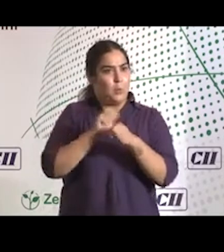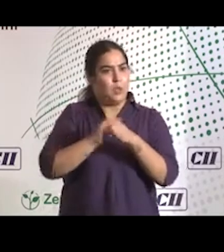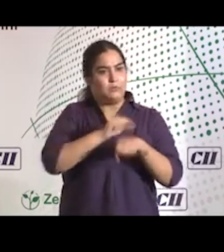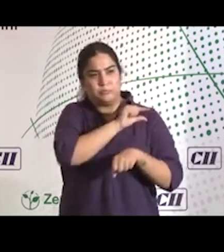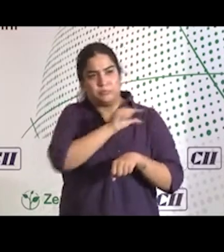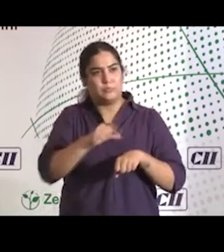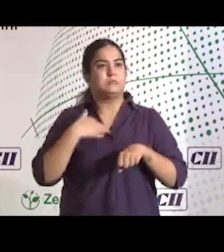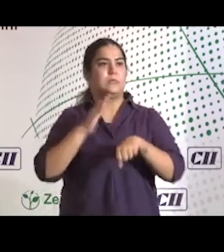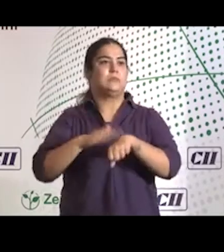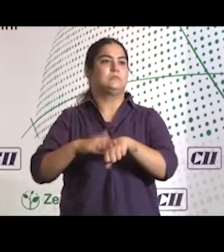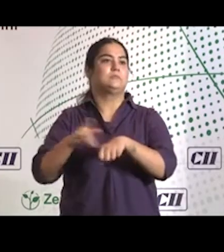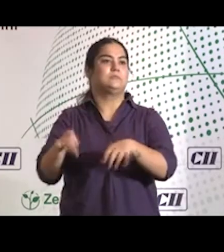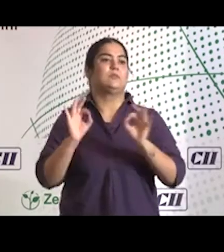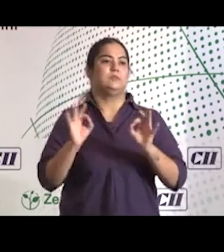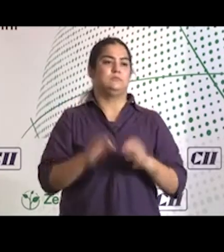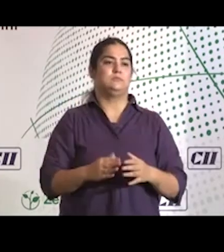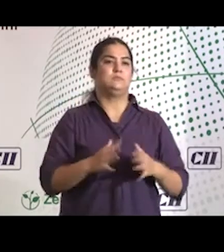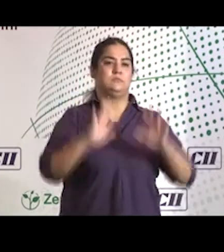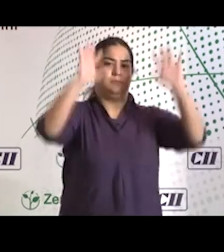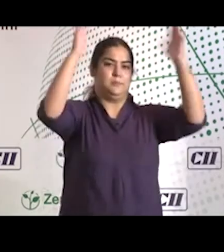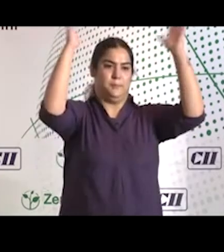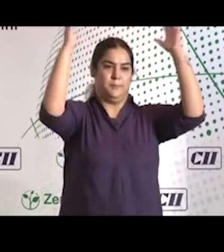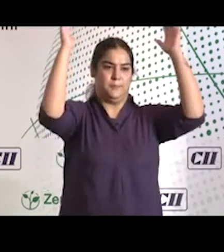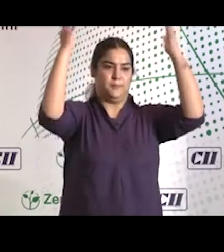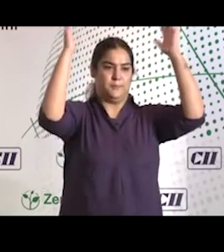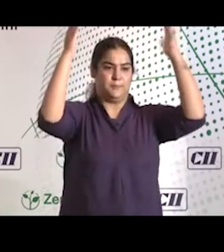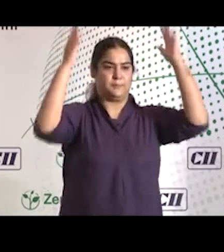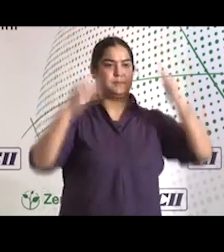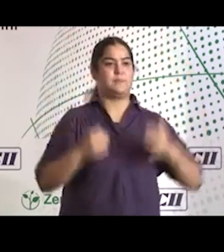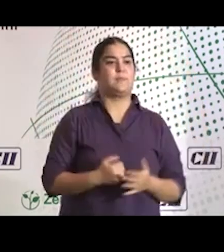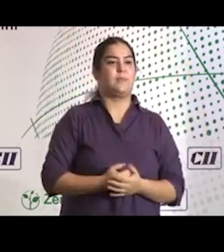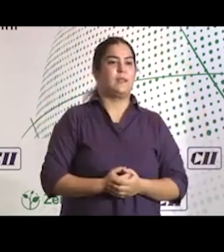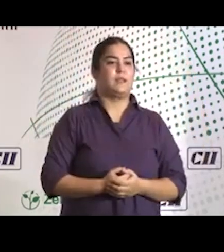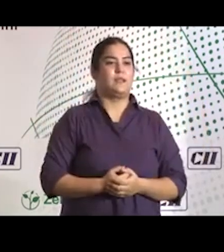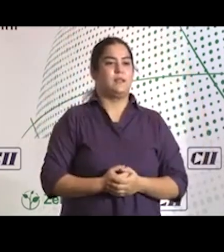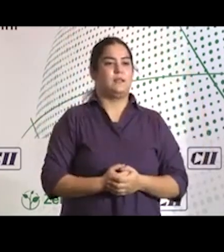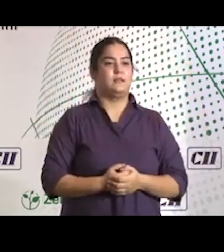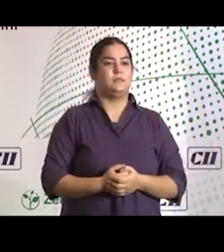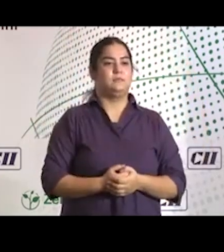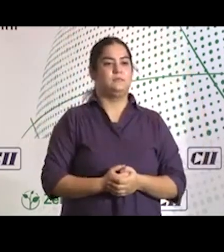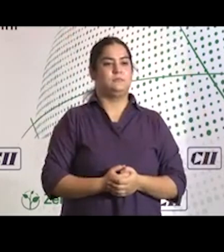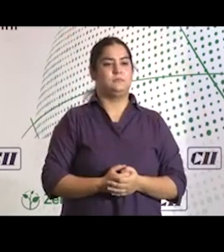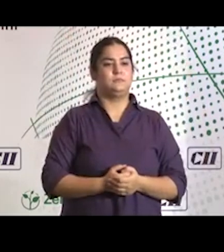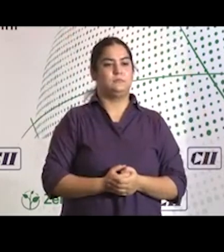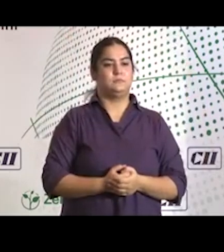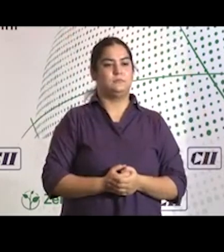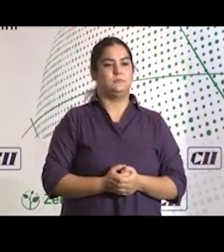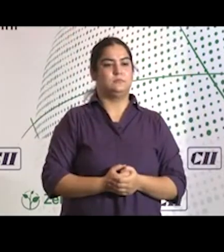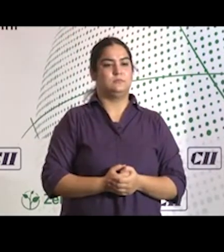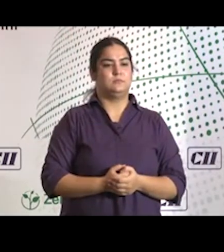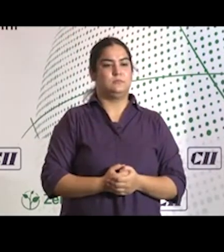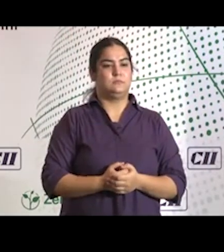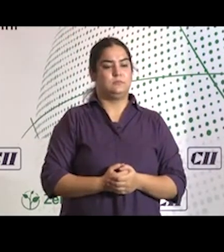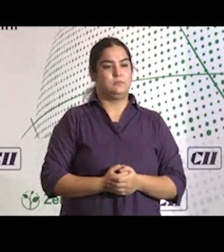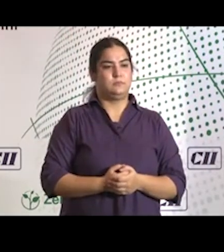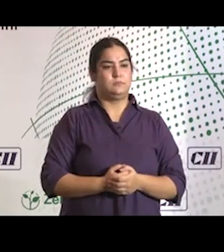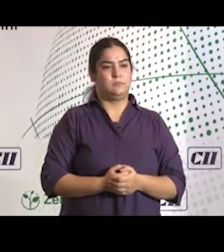A big round of applause for Michael.